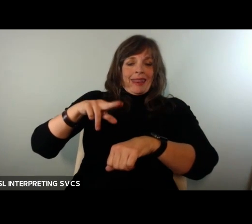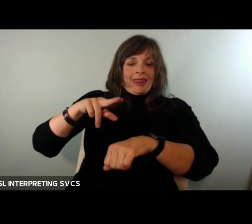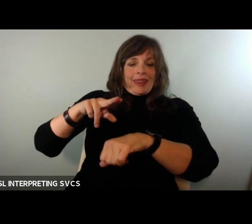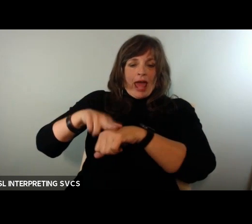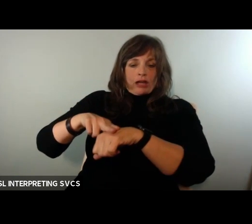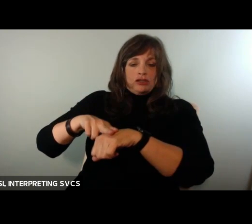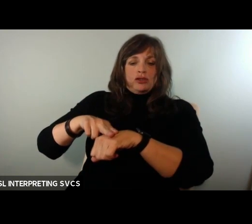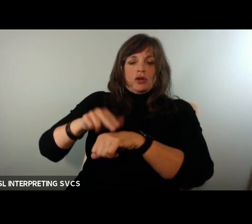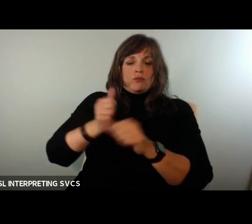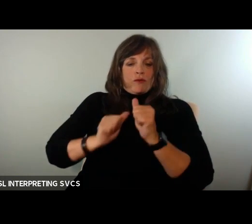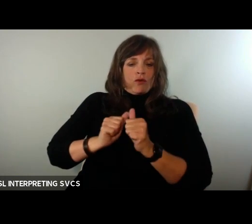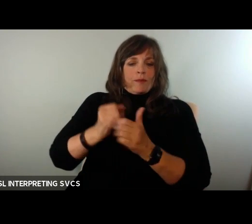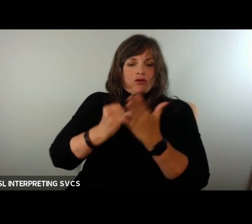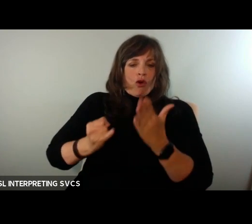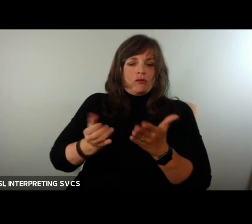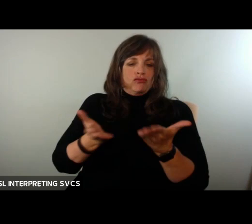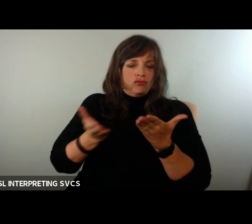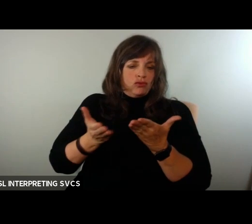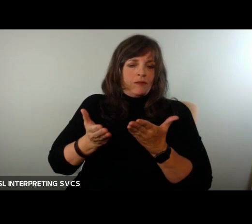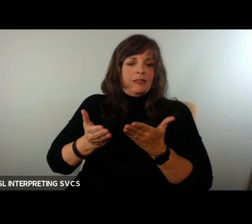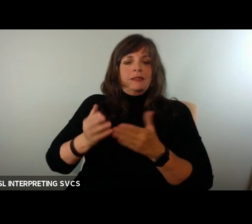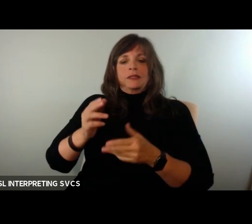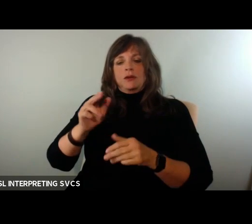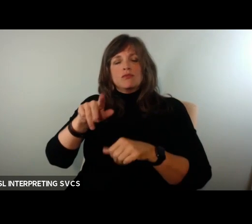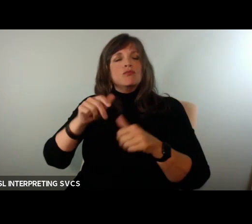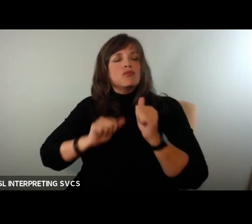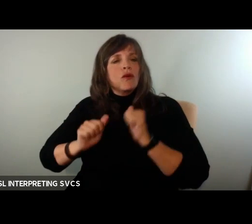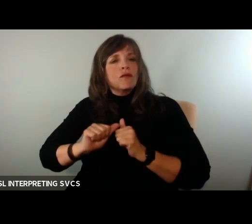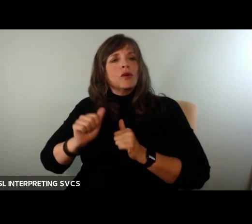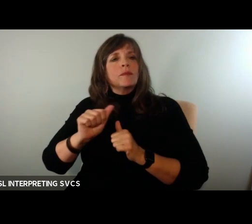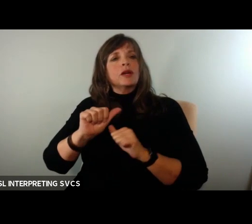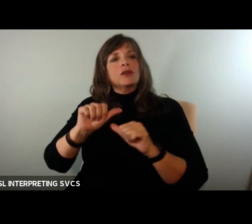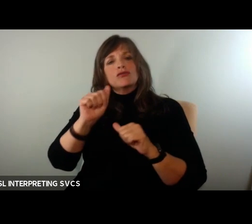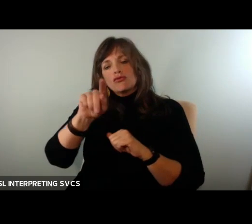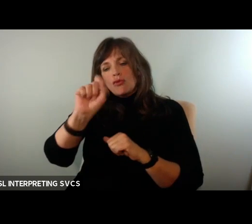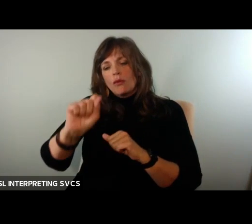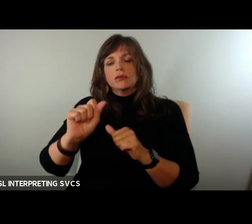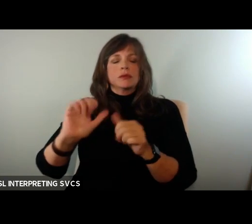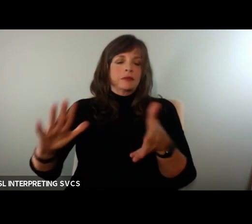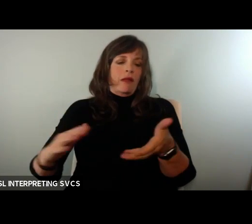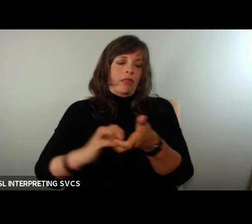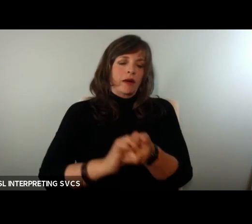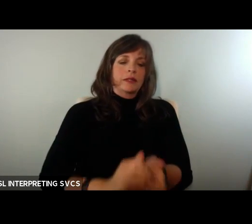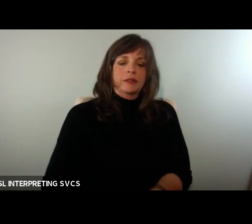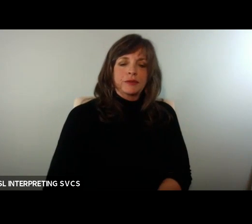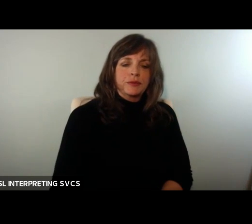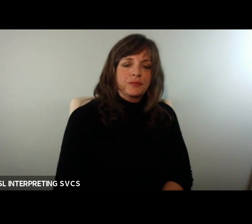organizations through that coalition. We also participate as a member of the Cultural Advocacy Group